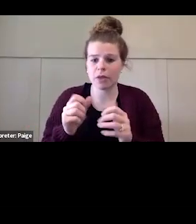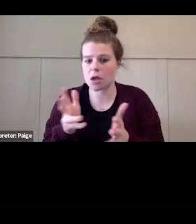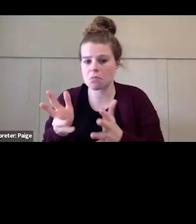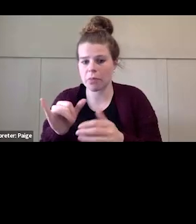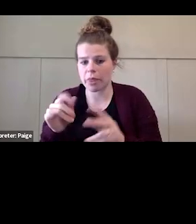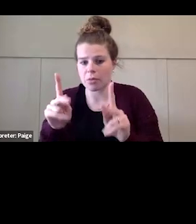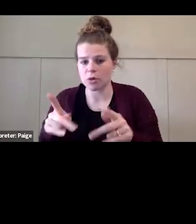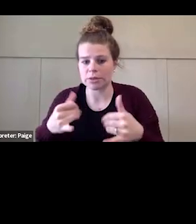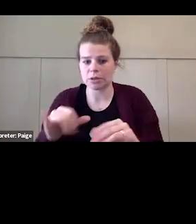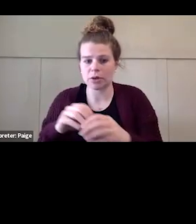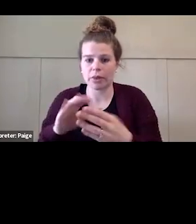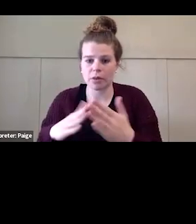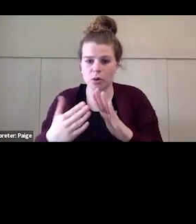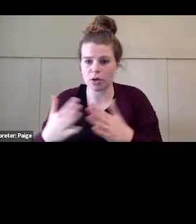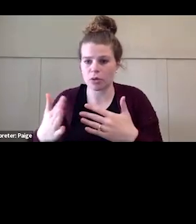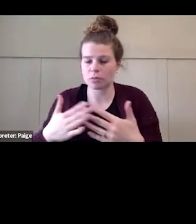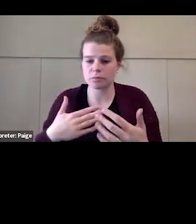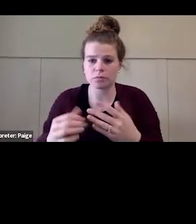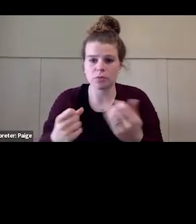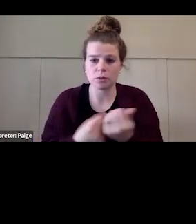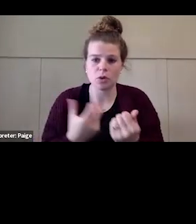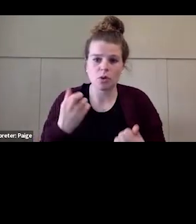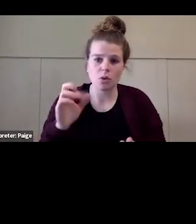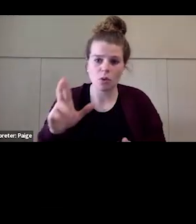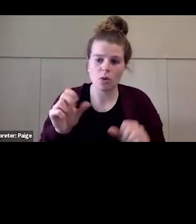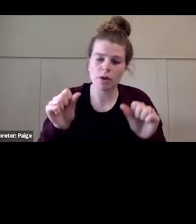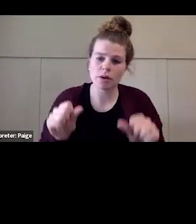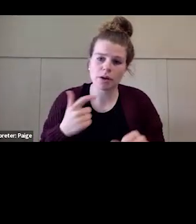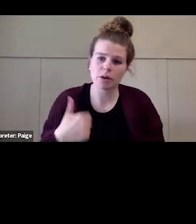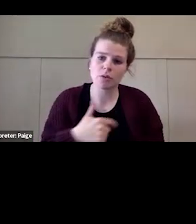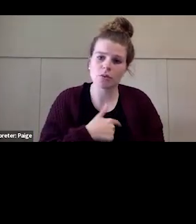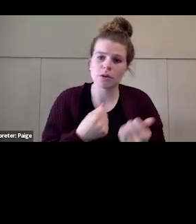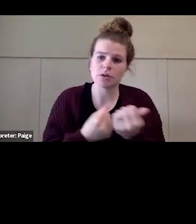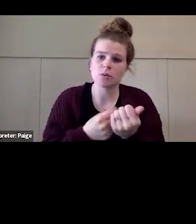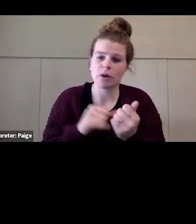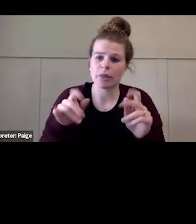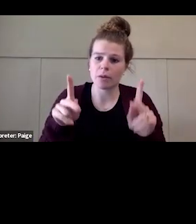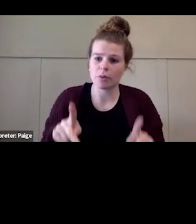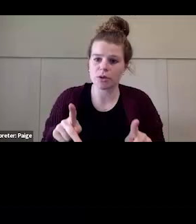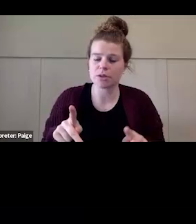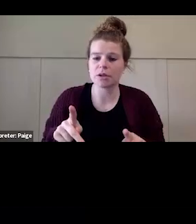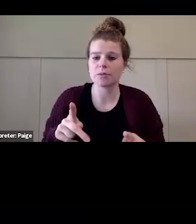with whatever their natural supports are? Or can we support this person in transporting them directly